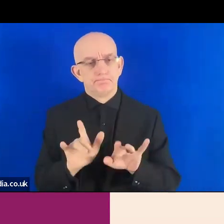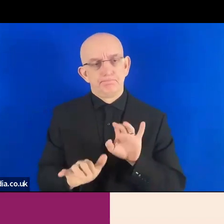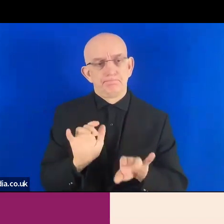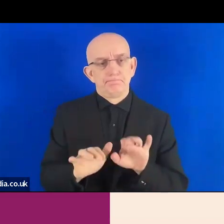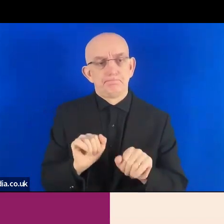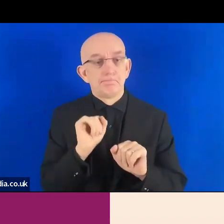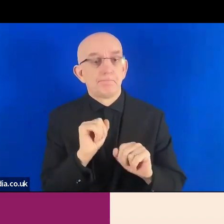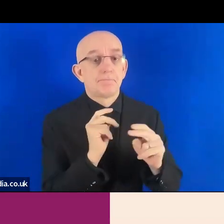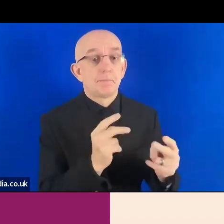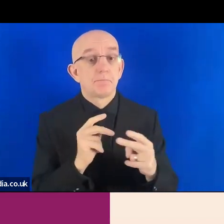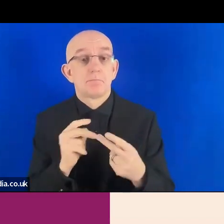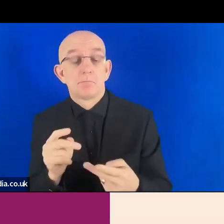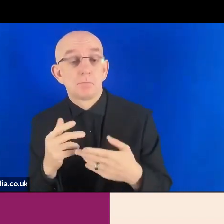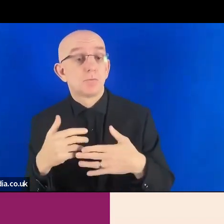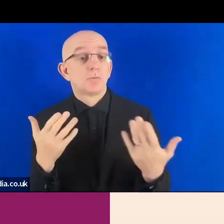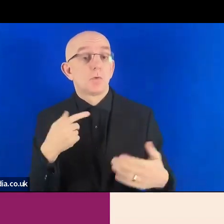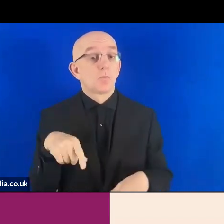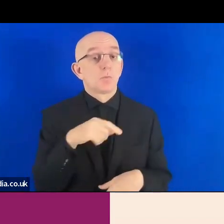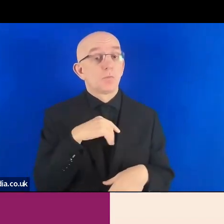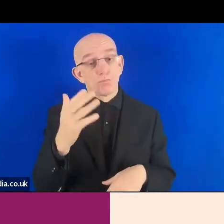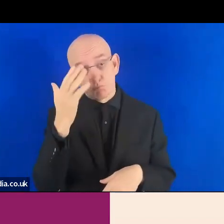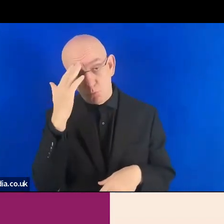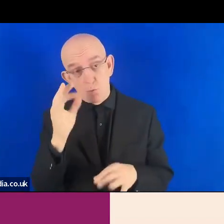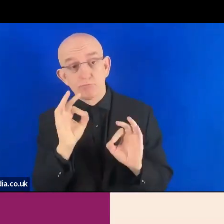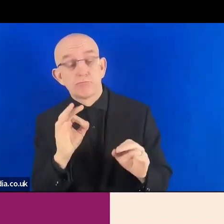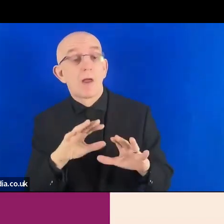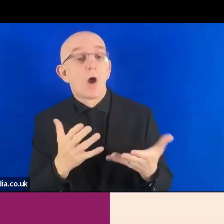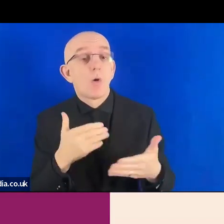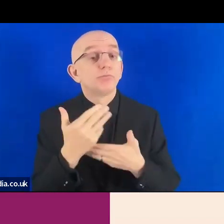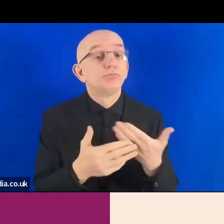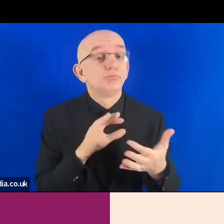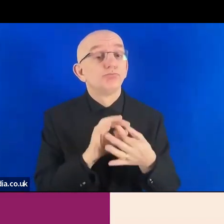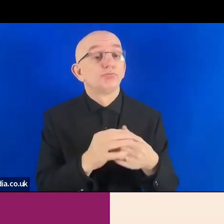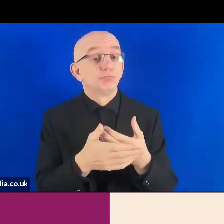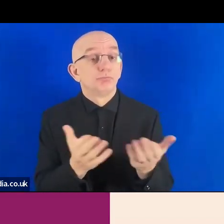Live. If you don't, if you ask your questions in the chat,